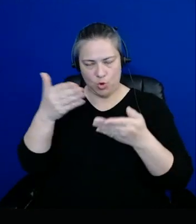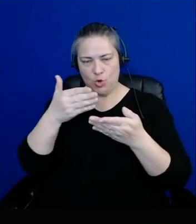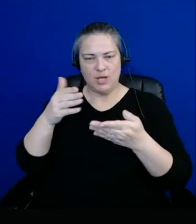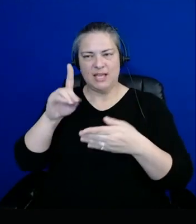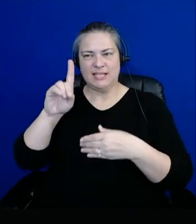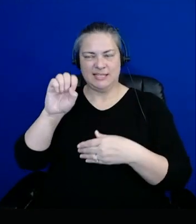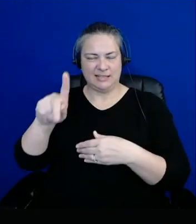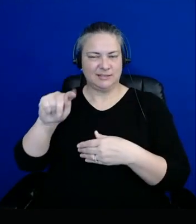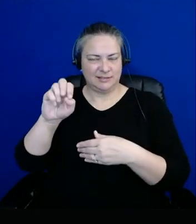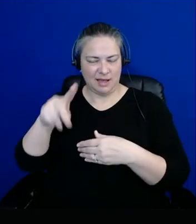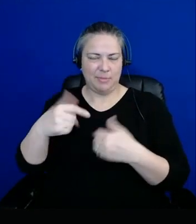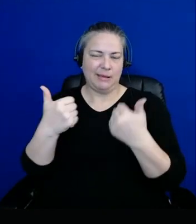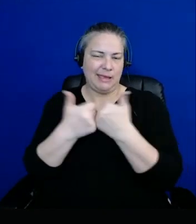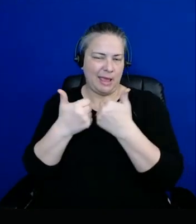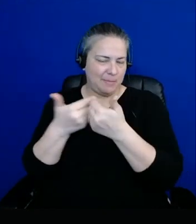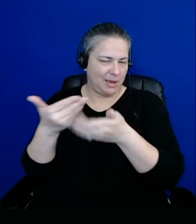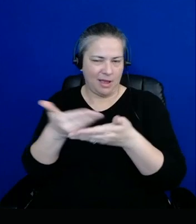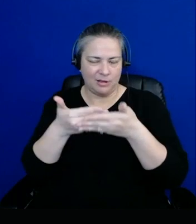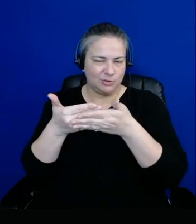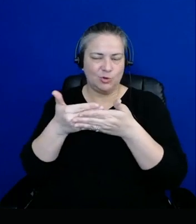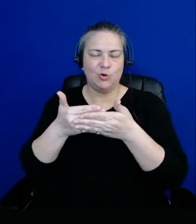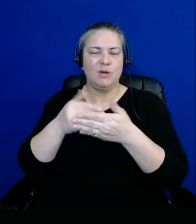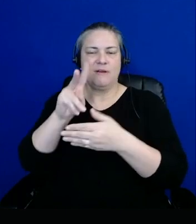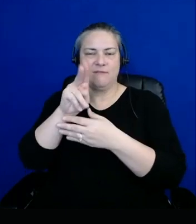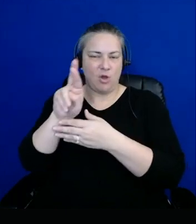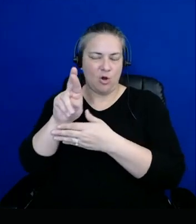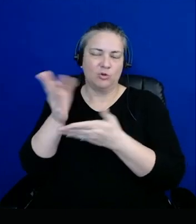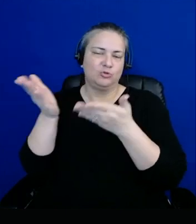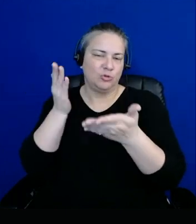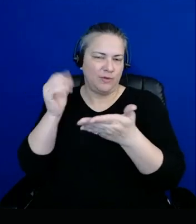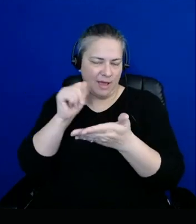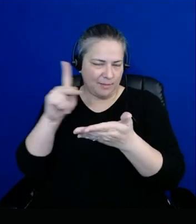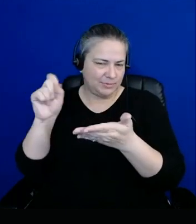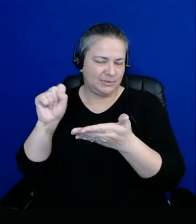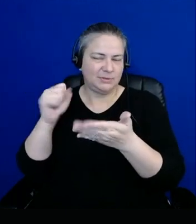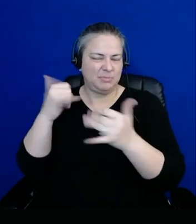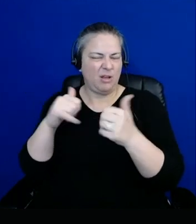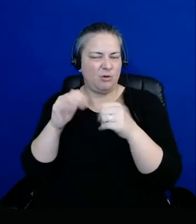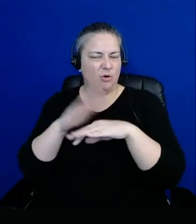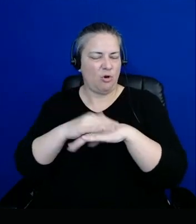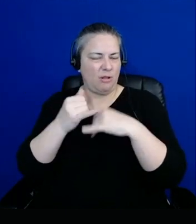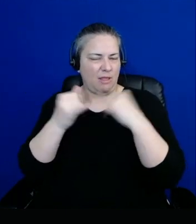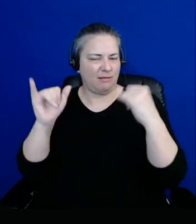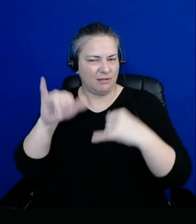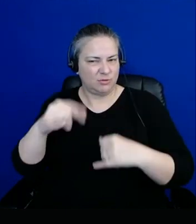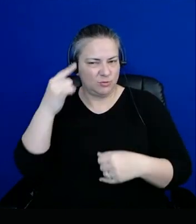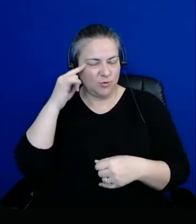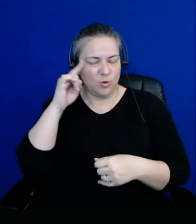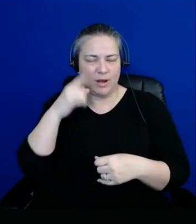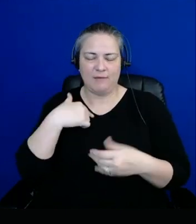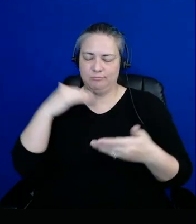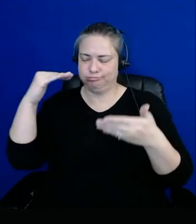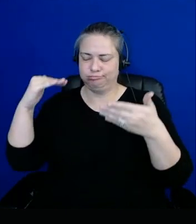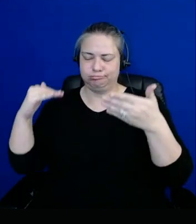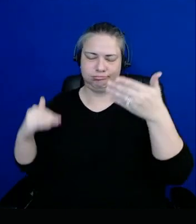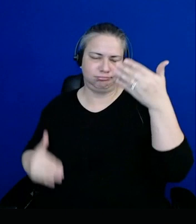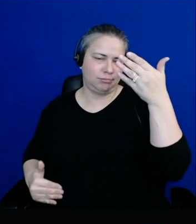game consoles, VR, server apps for playing online, and the list keeps growing.